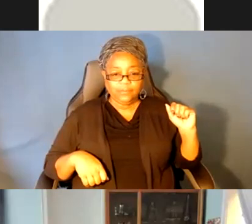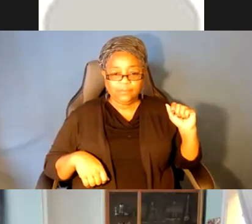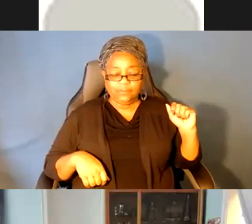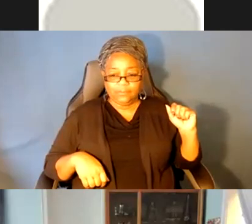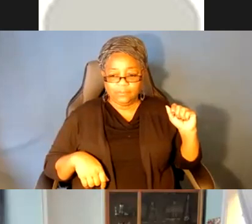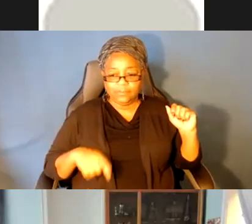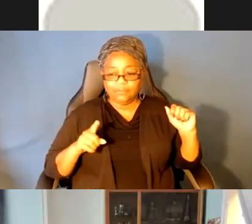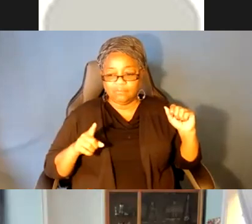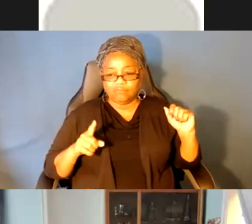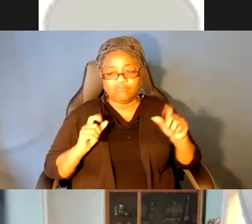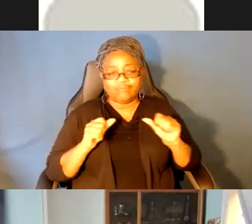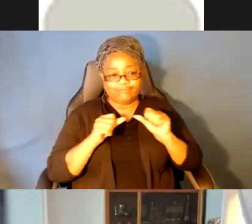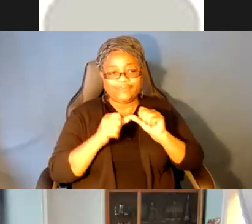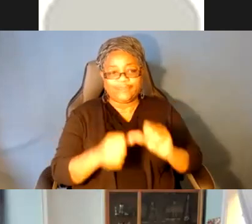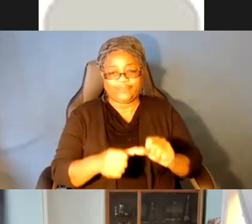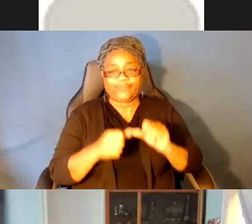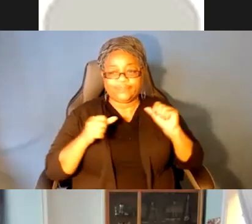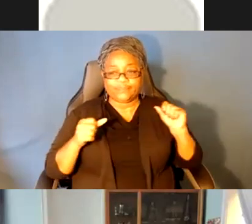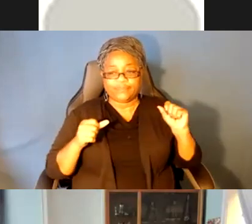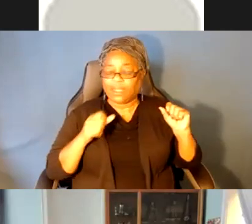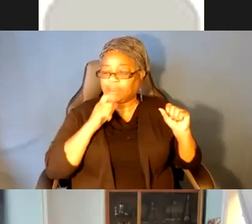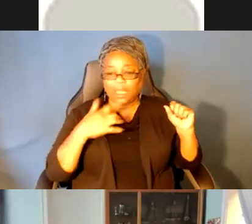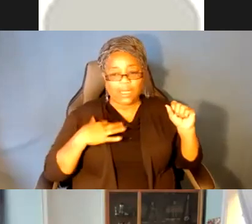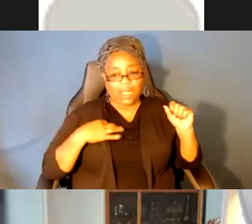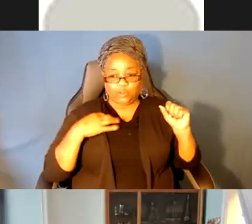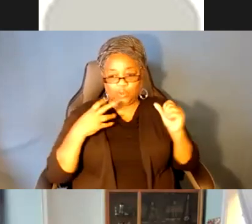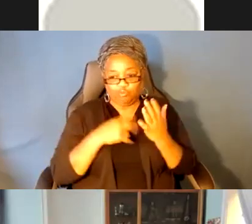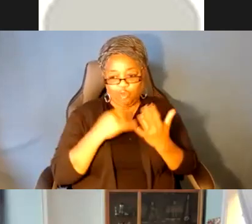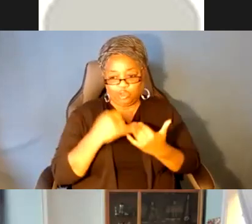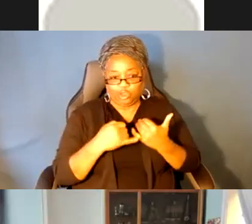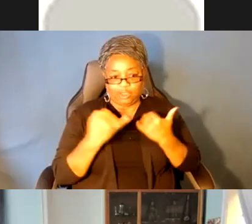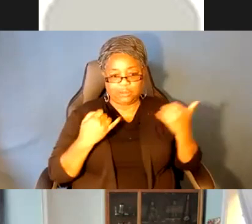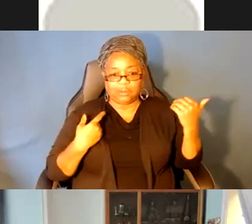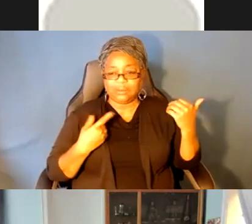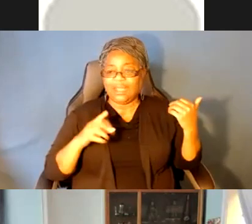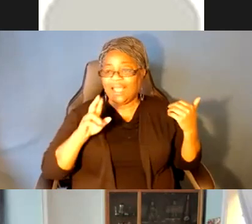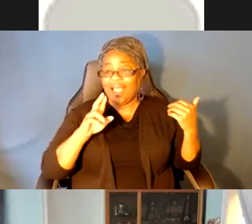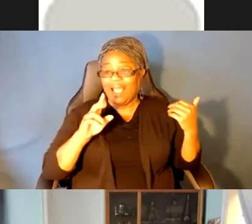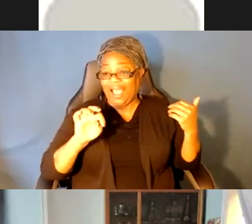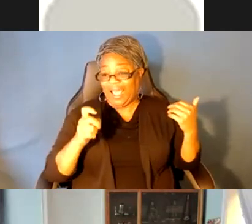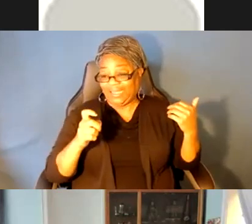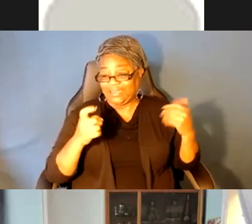This is a continuation of ineligible projects and this red X is a little bit more casual,